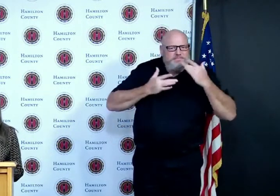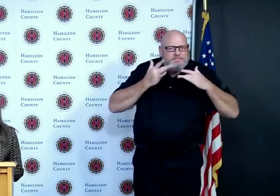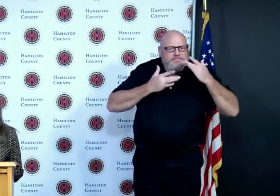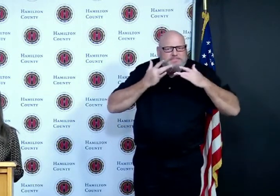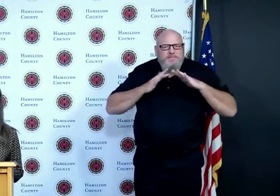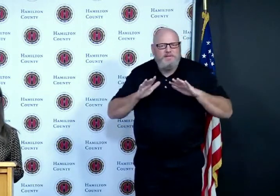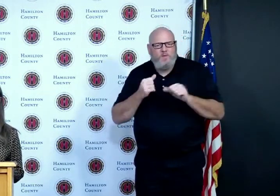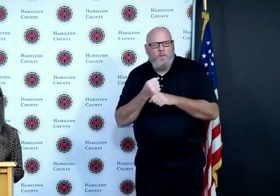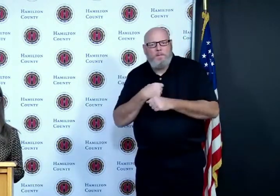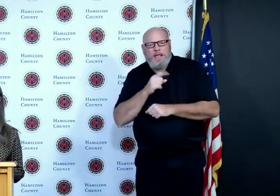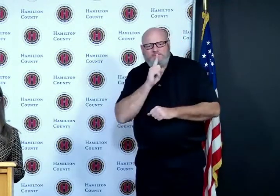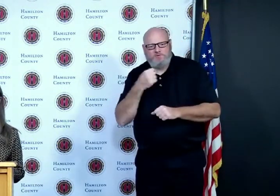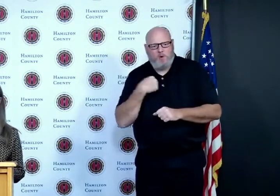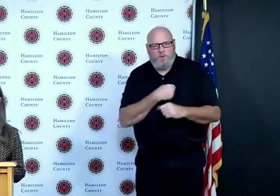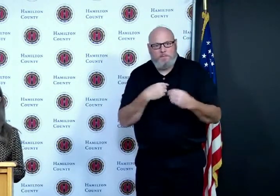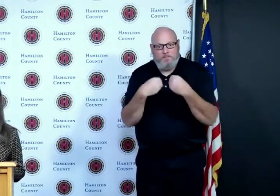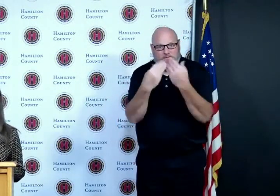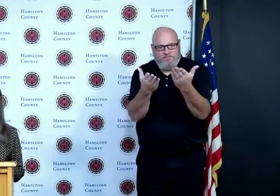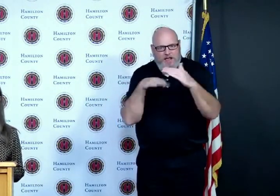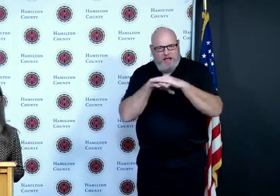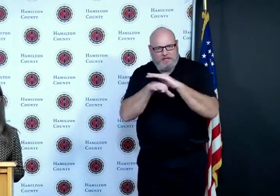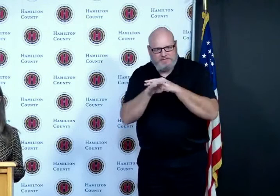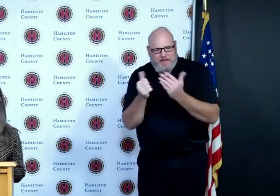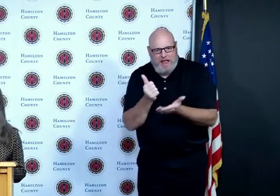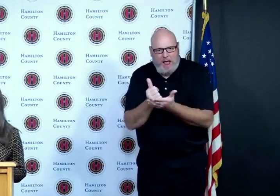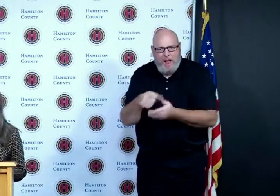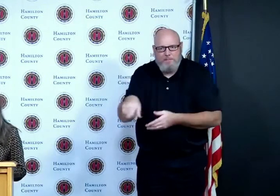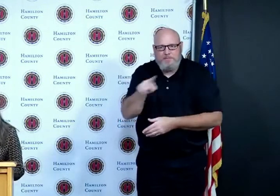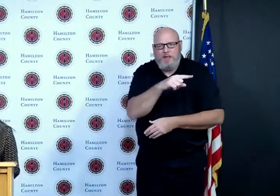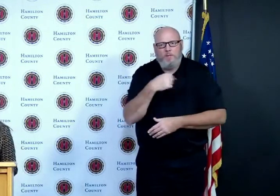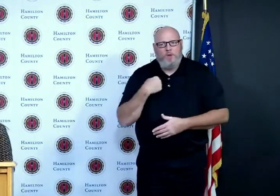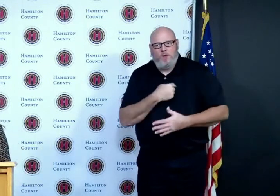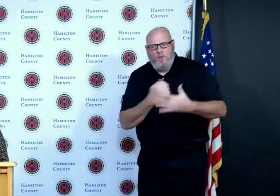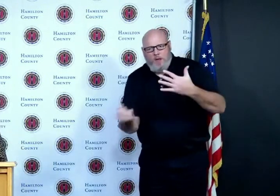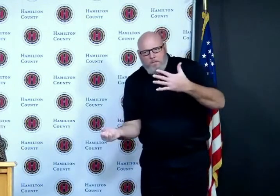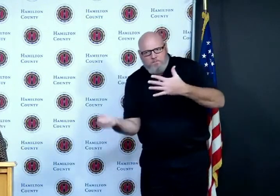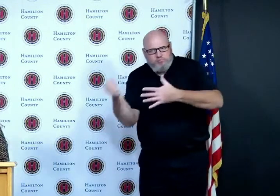small businesses is on the list food security is on the list and you'll see as Holly details that